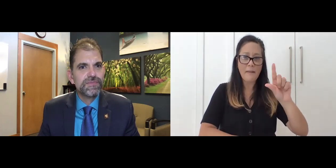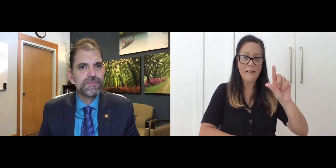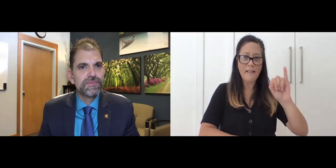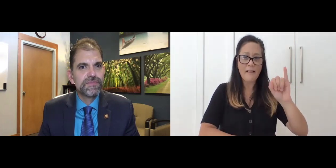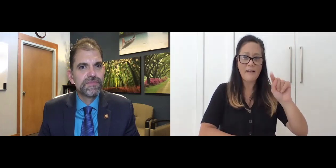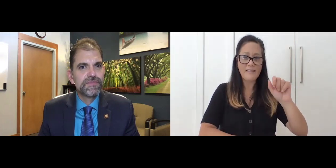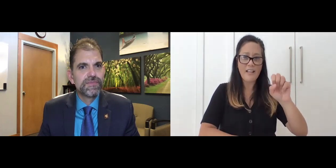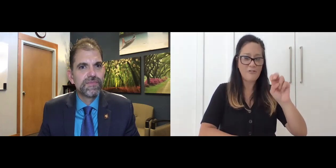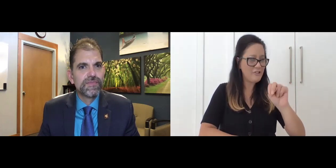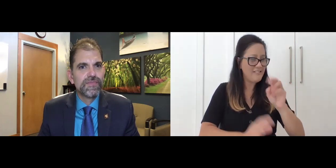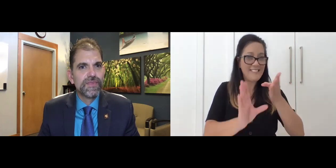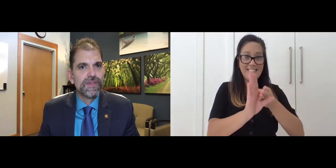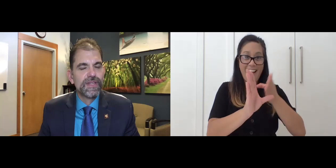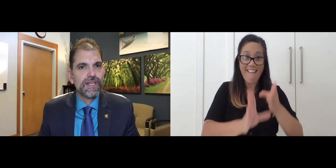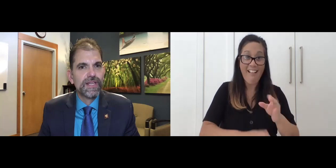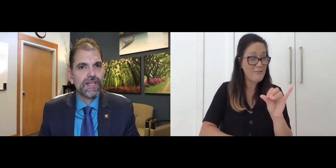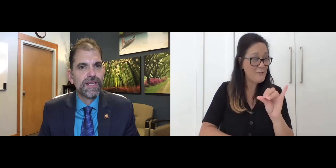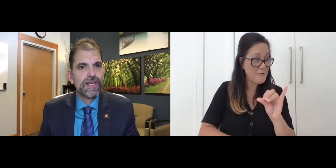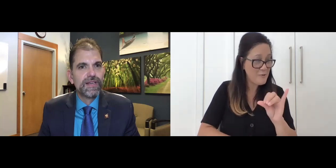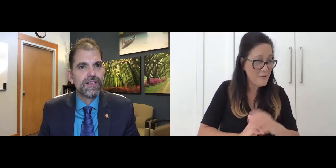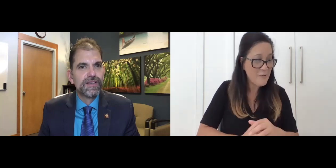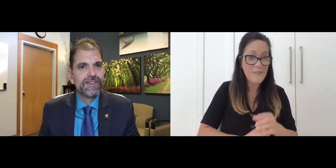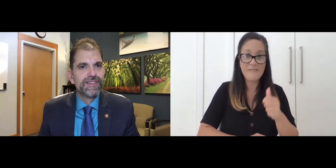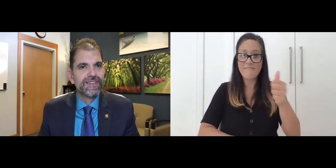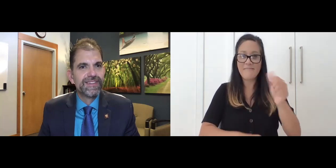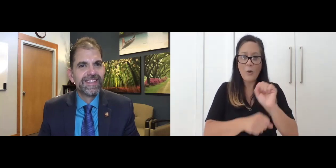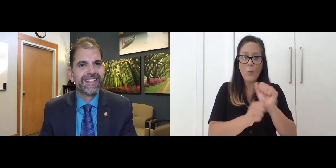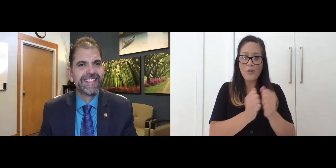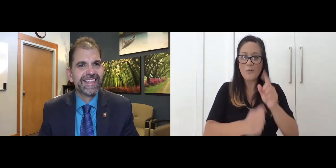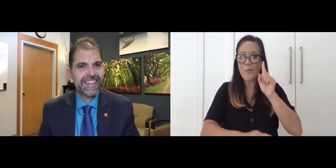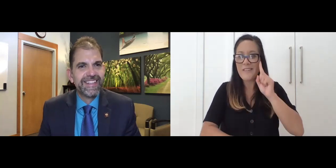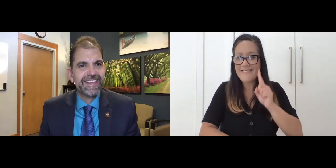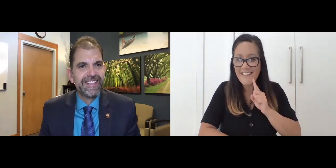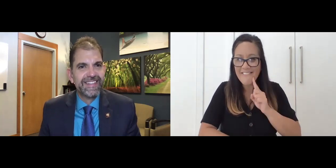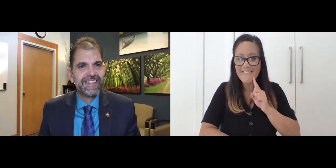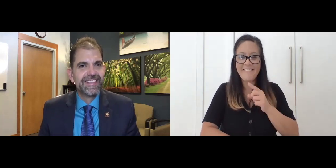and a Rehabilitation Psychologist as well.